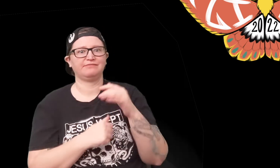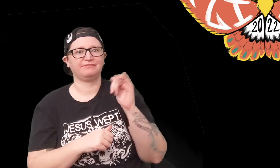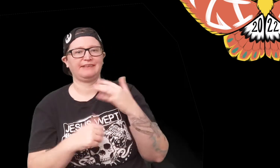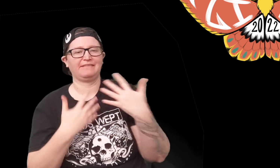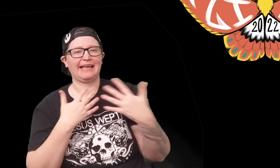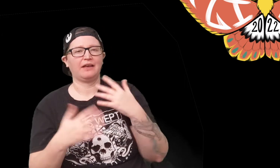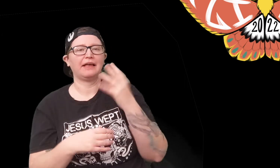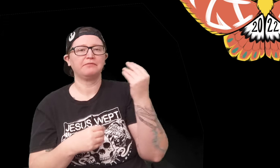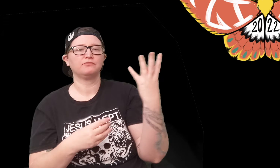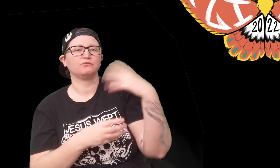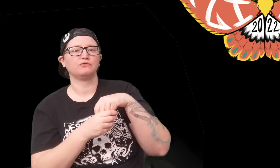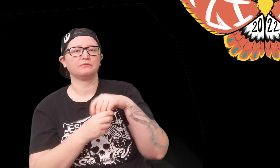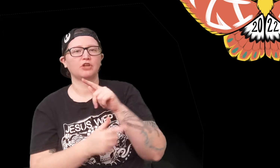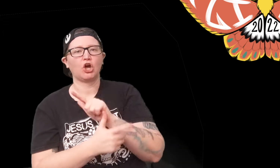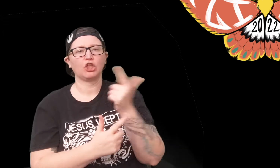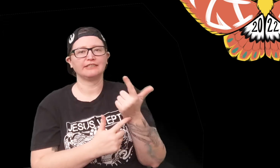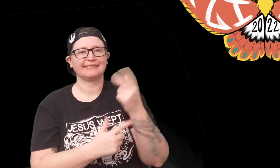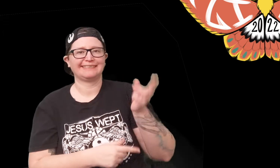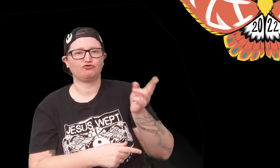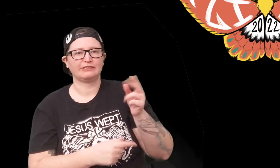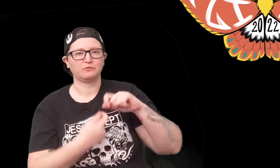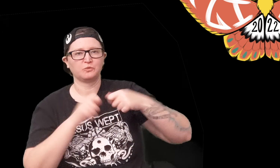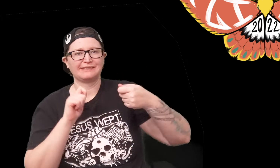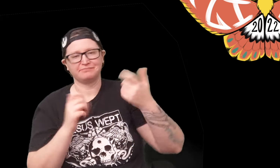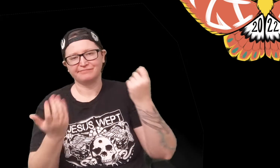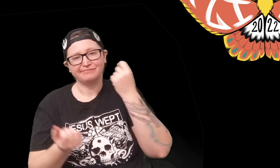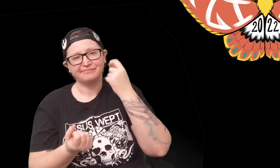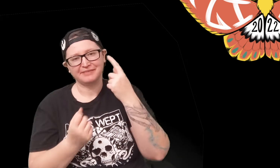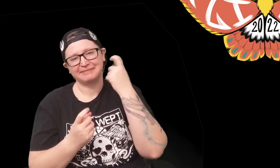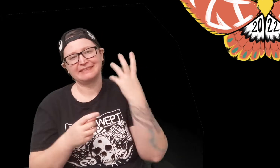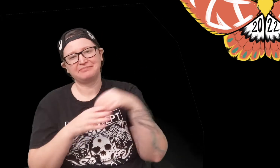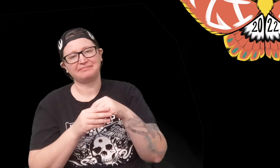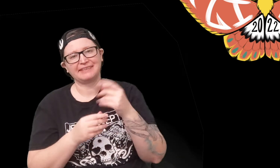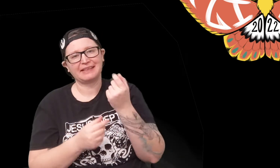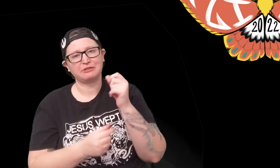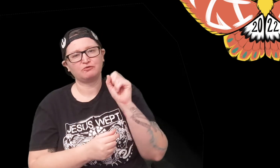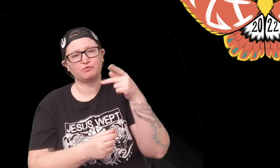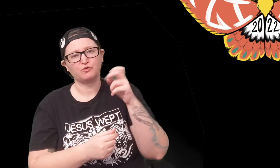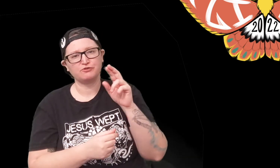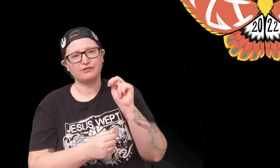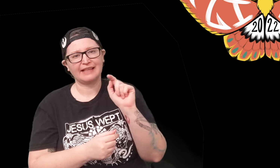you know different countries and also includes alternative history twist kind of makes sense